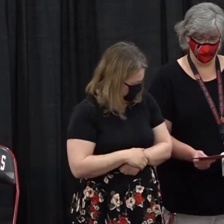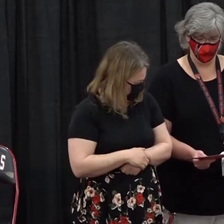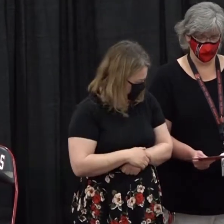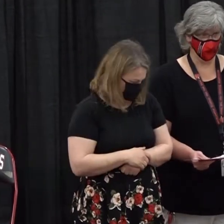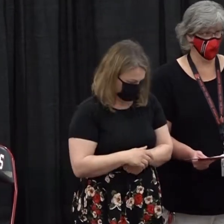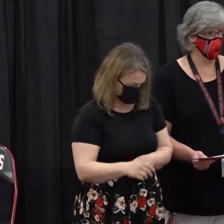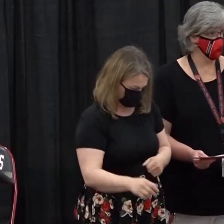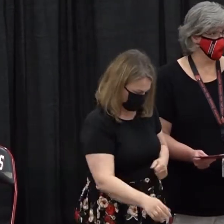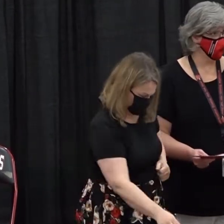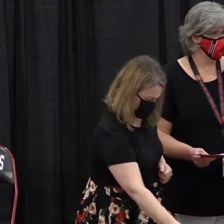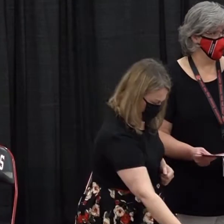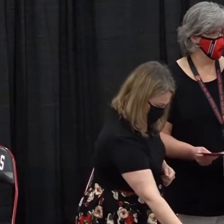Who is not here.